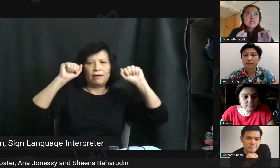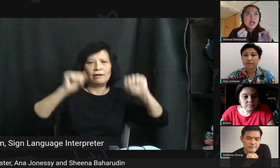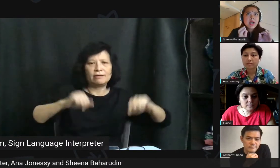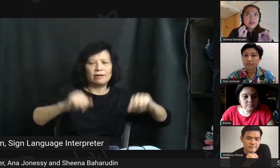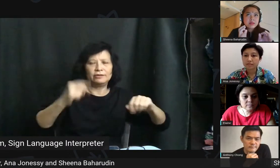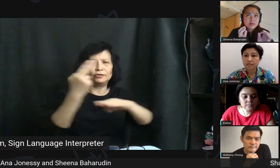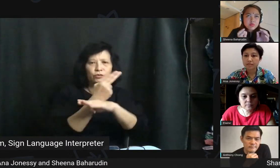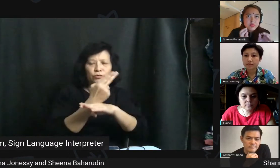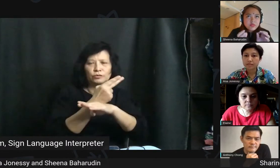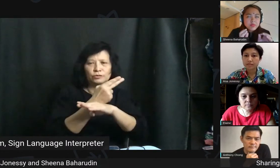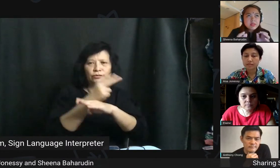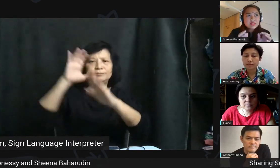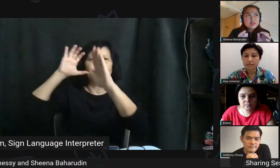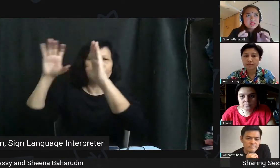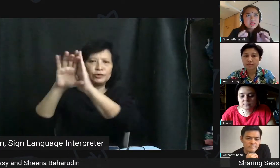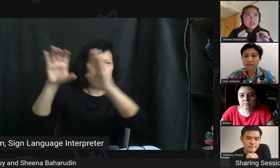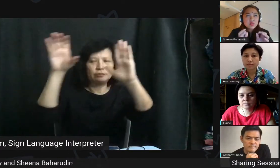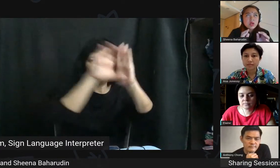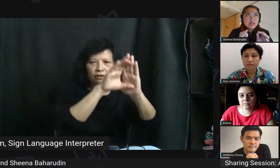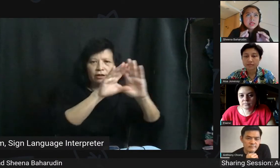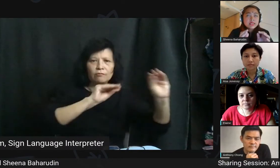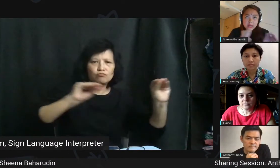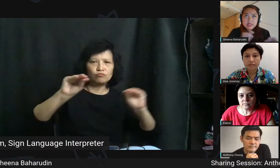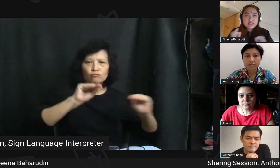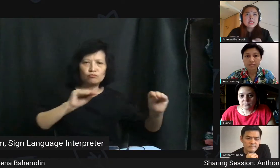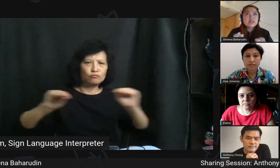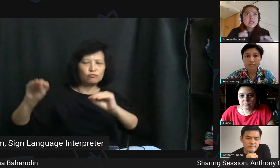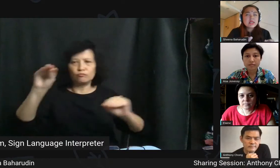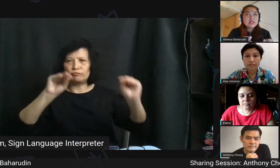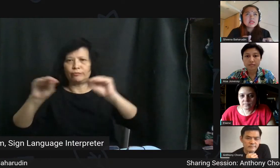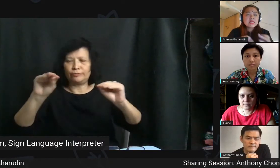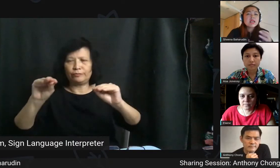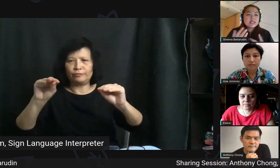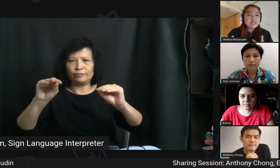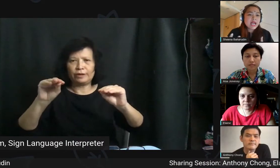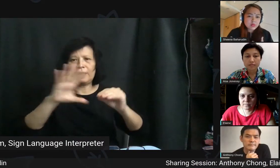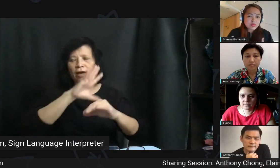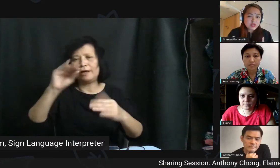and movements as well as in certain cases, sounds.